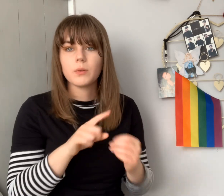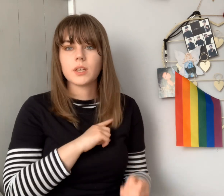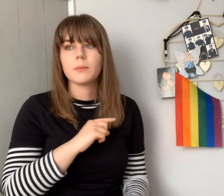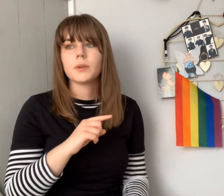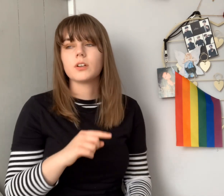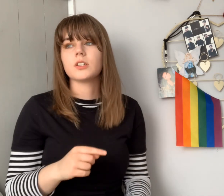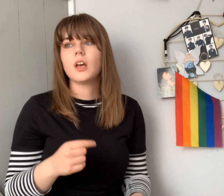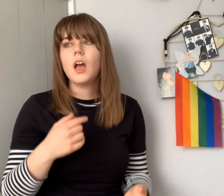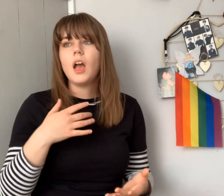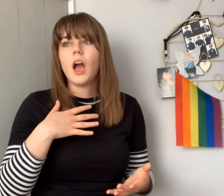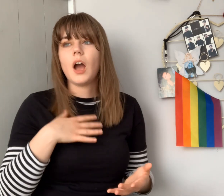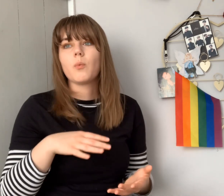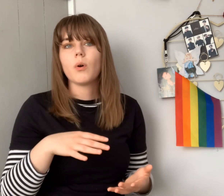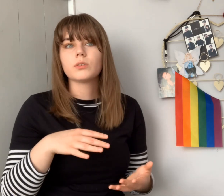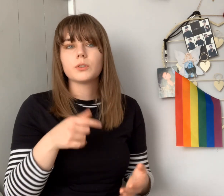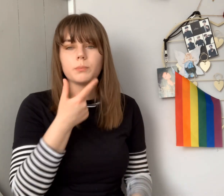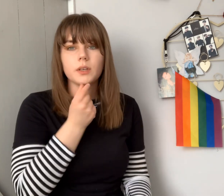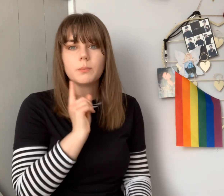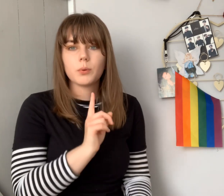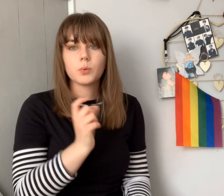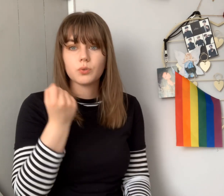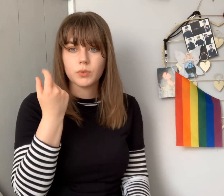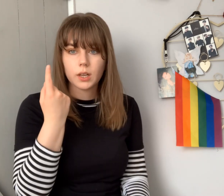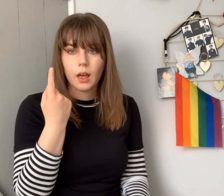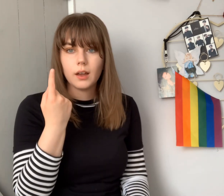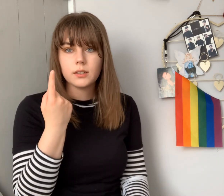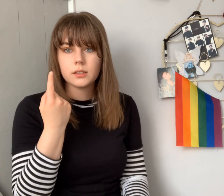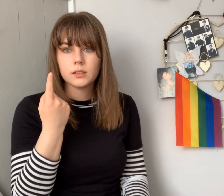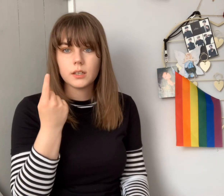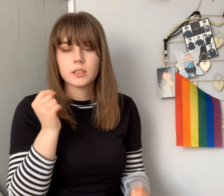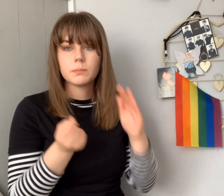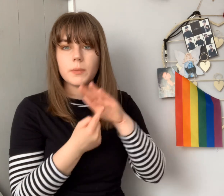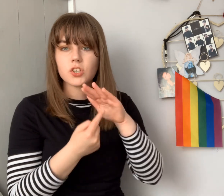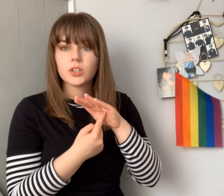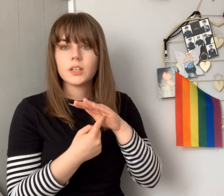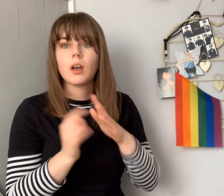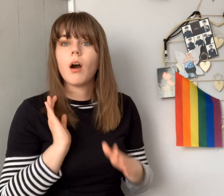I want people to realise especially Armys